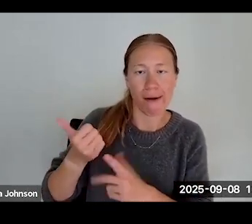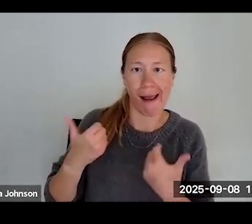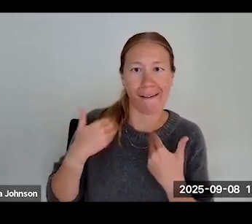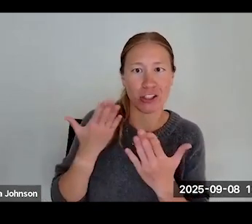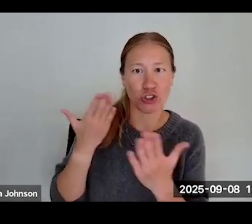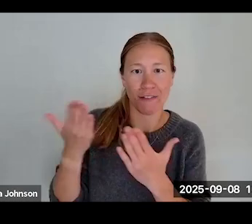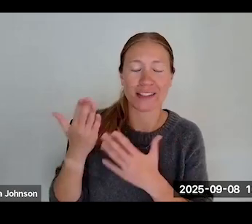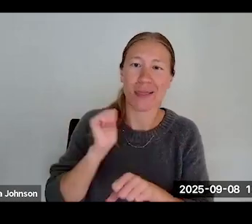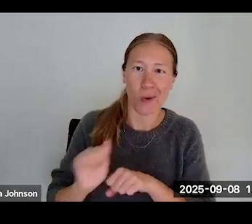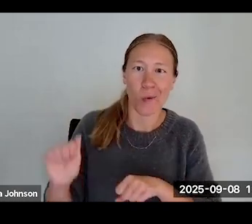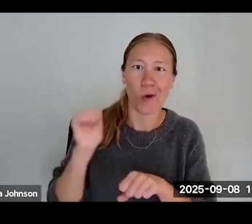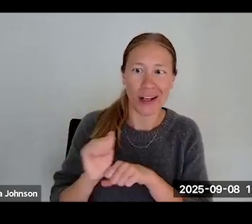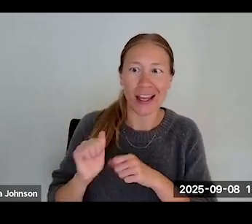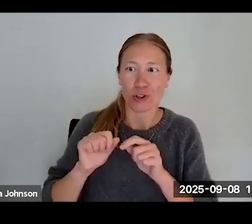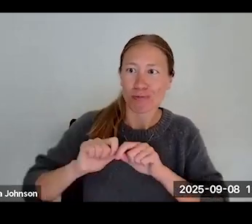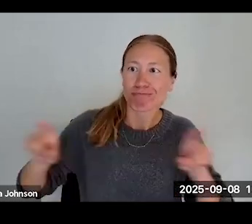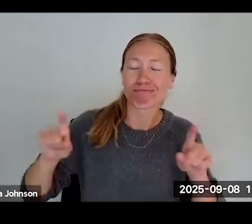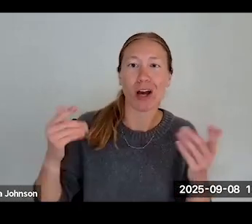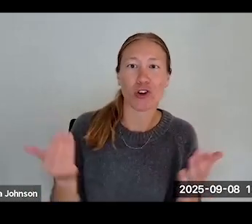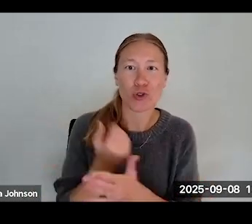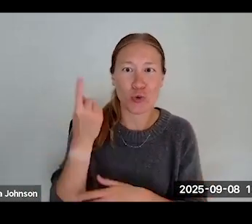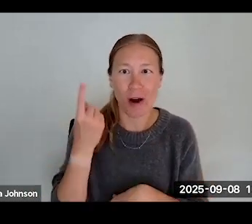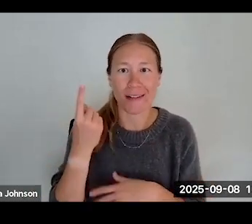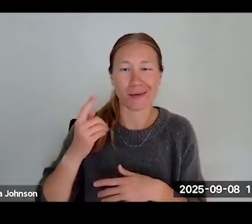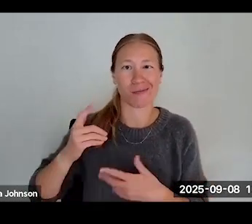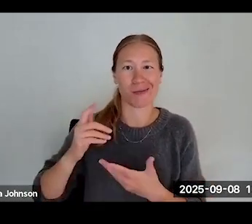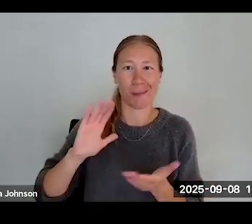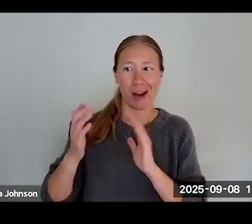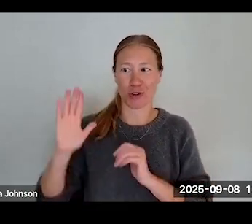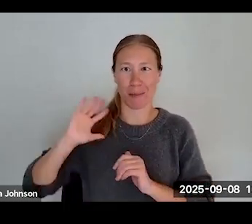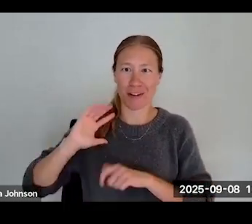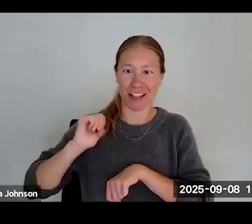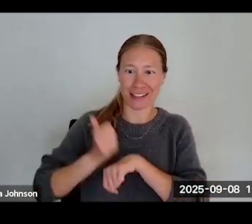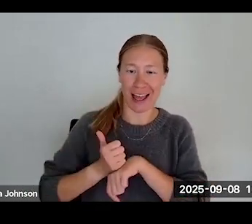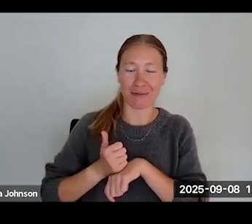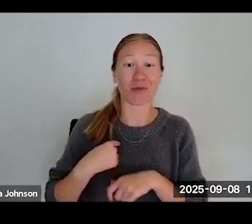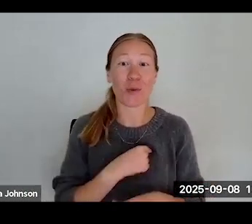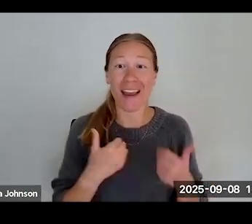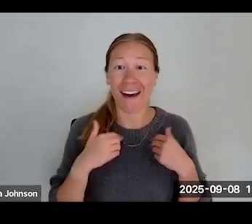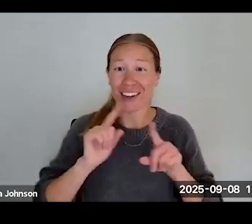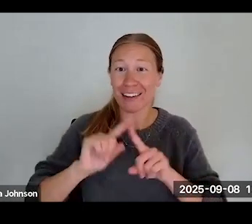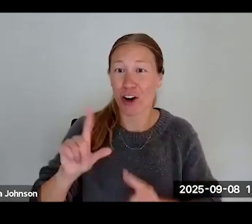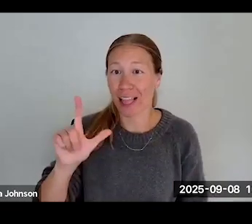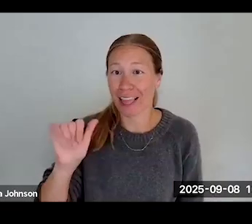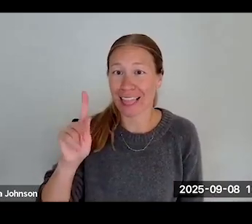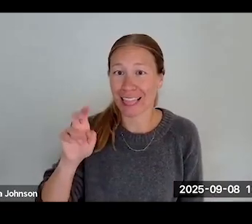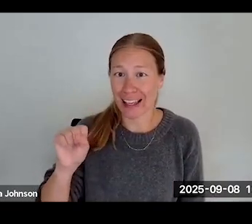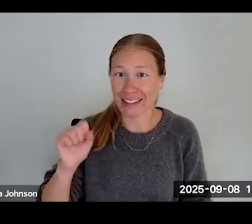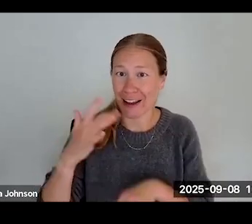to replace our preexisting web accessibility scanning tool. So we've got some links on the slide right now that you should be able to access,